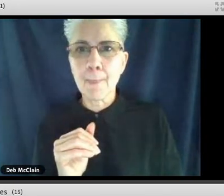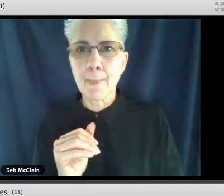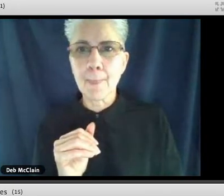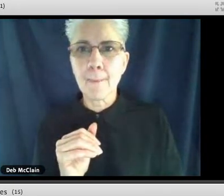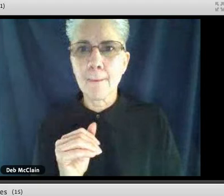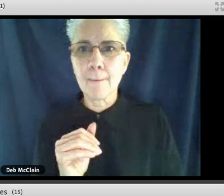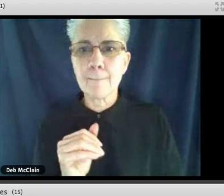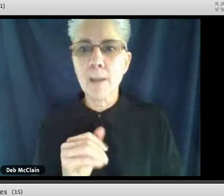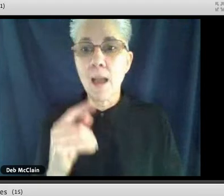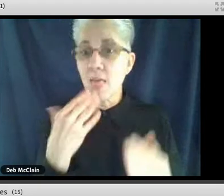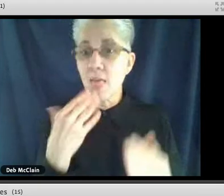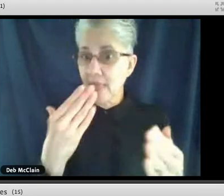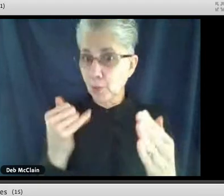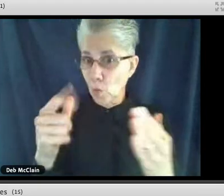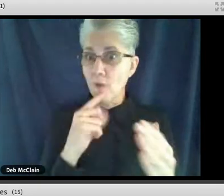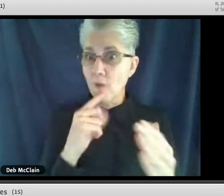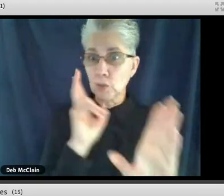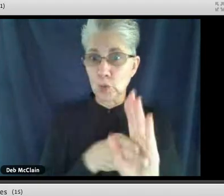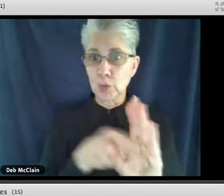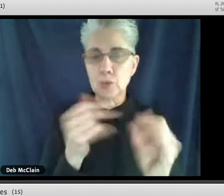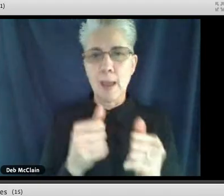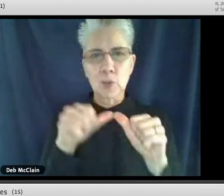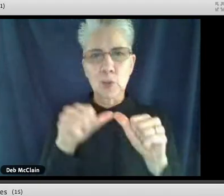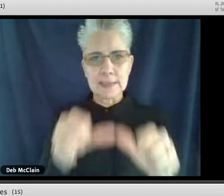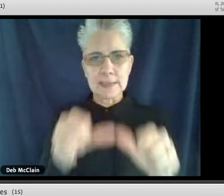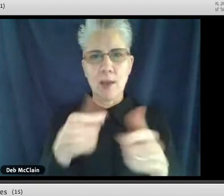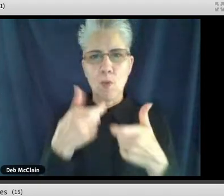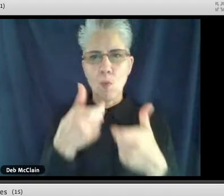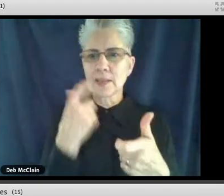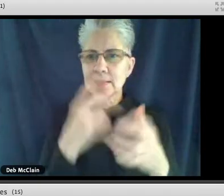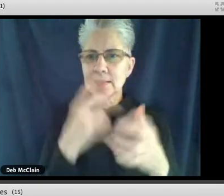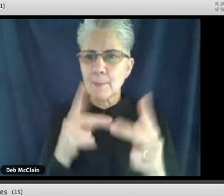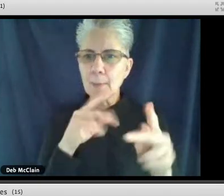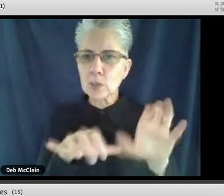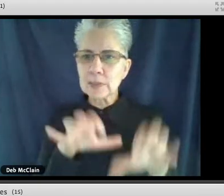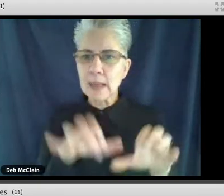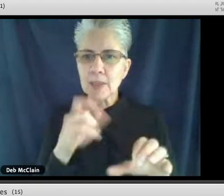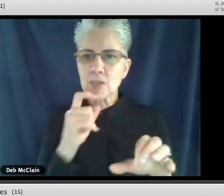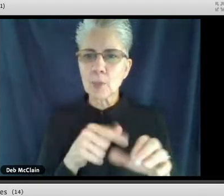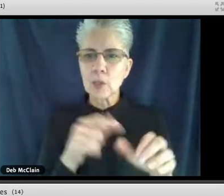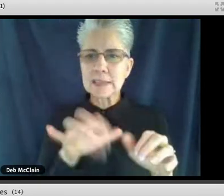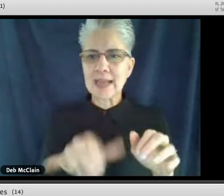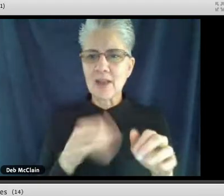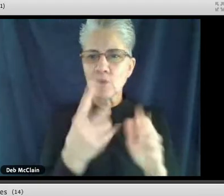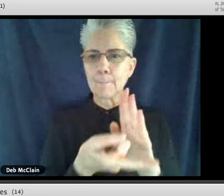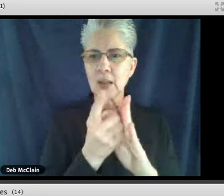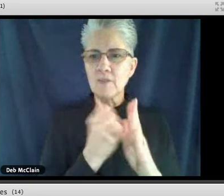So I thank all of you for coming. I'm going to stay here and watching. I see some plan are typing, so I'm going to hang in here to see if you have questions,